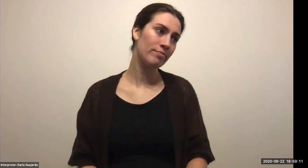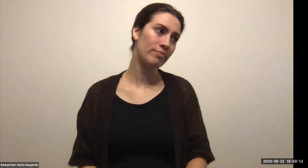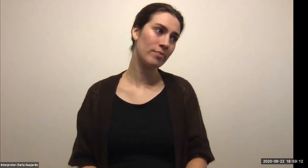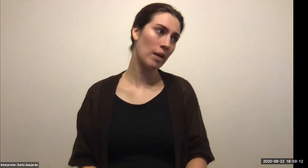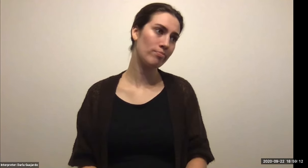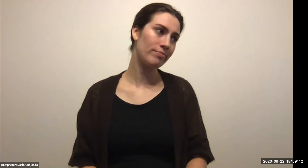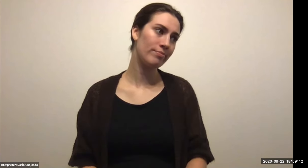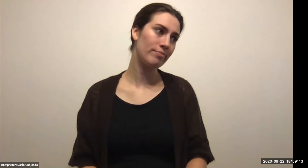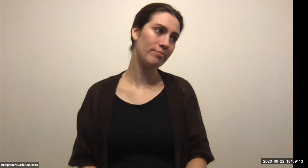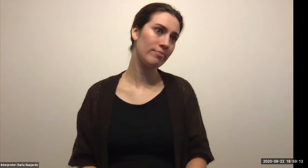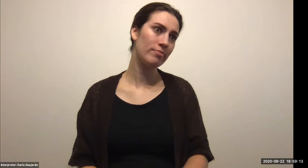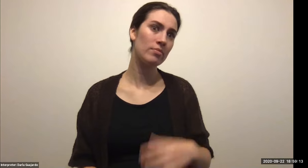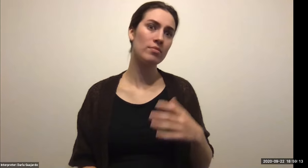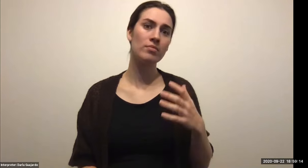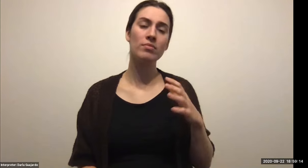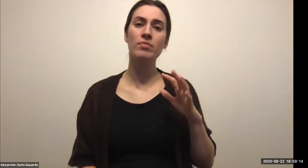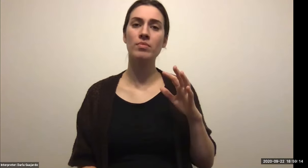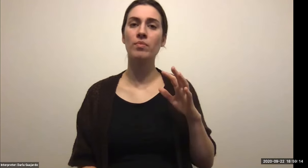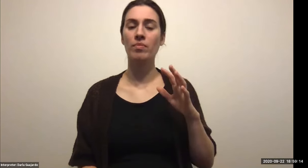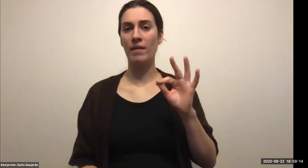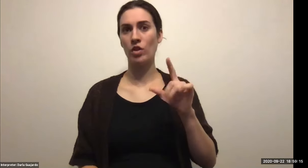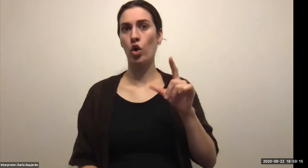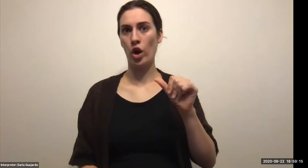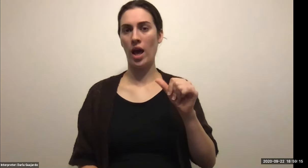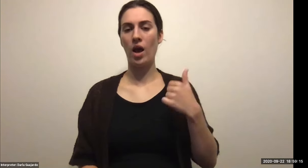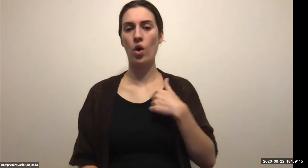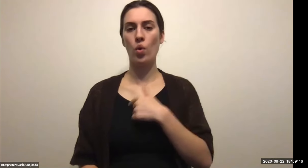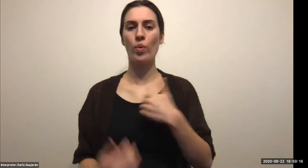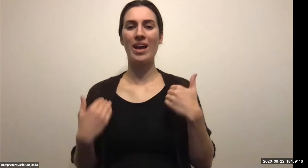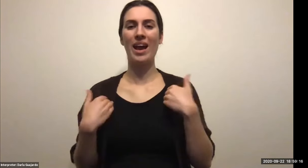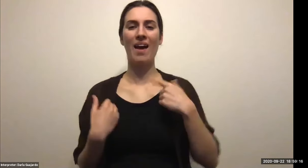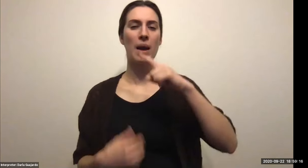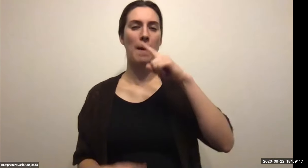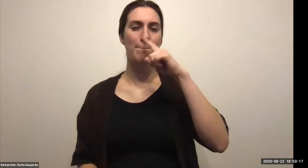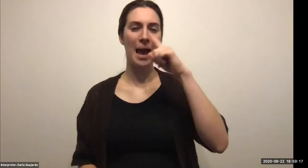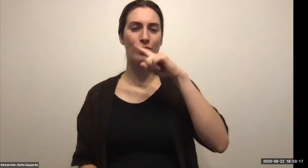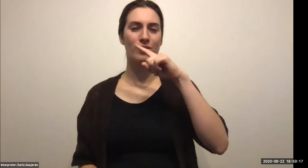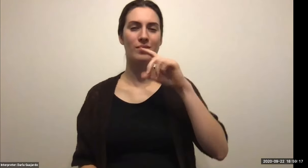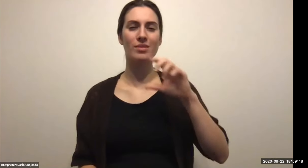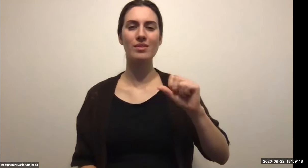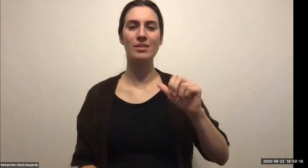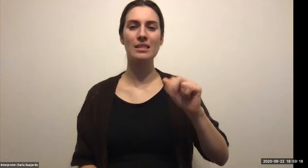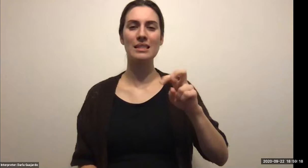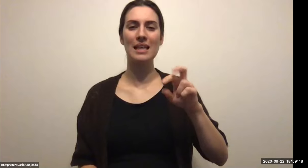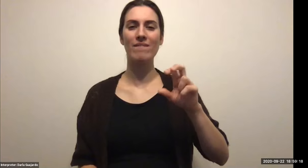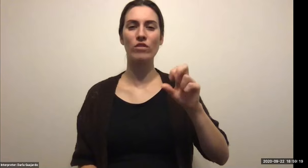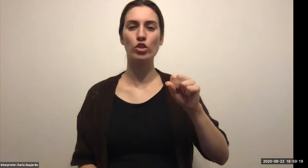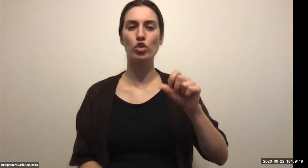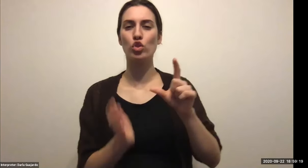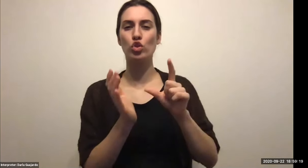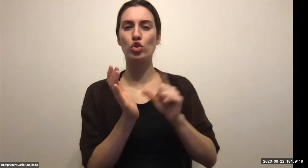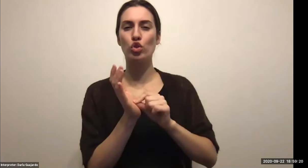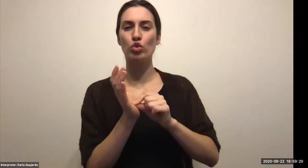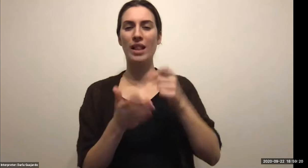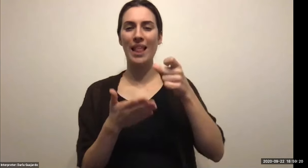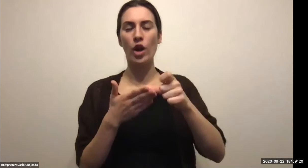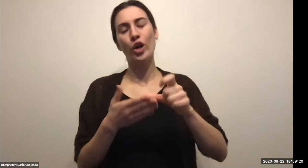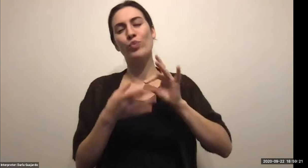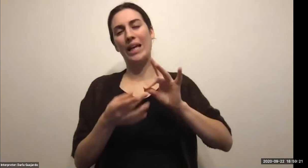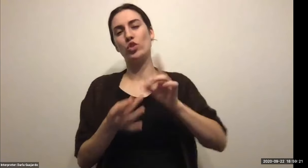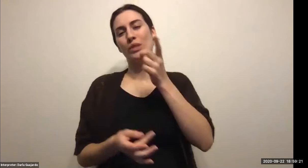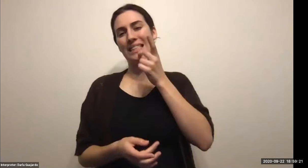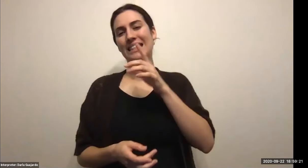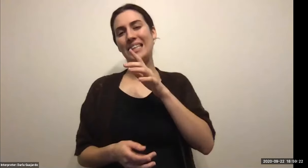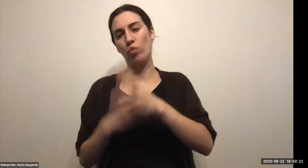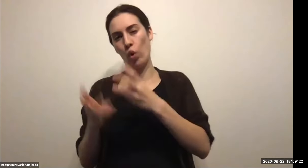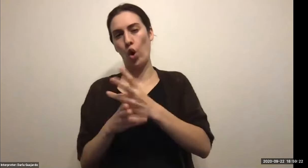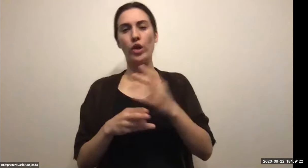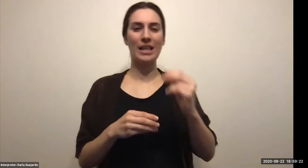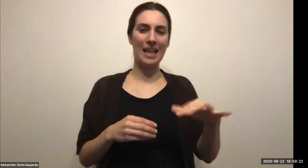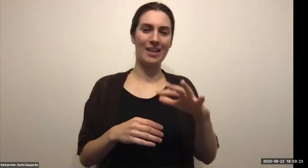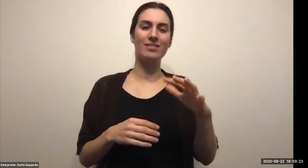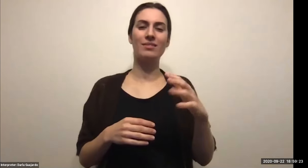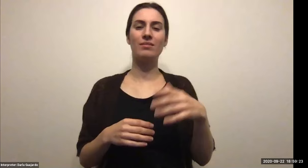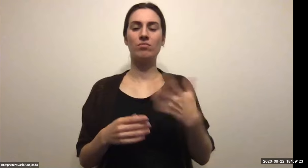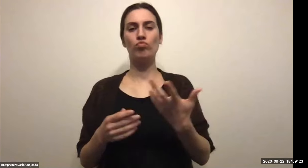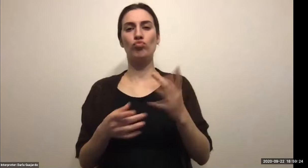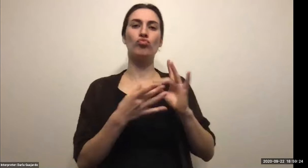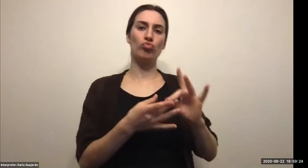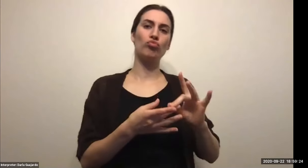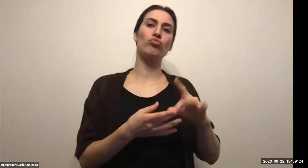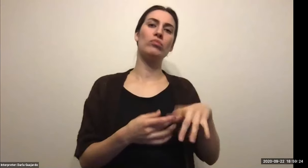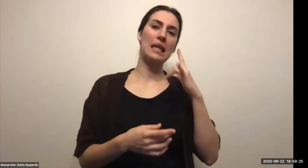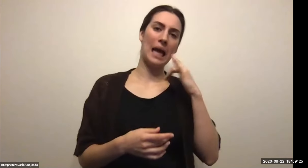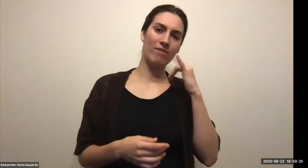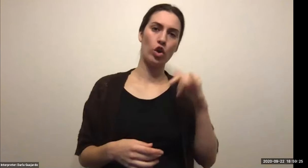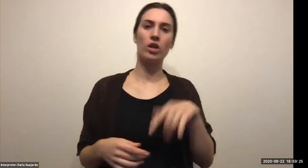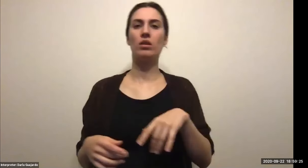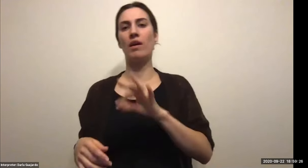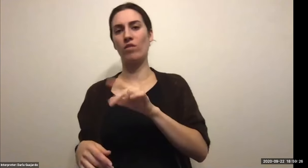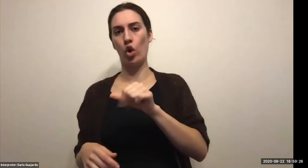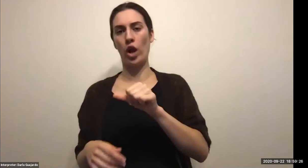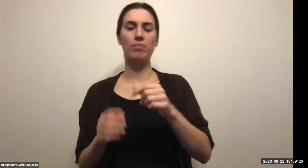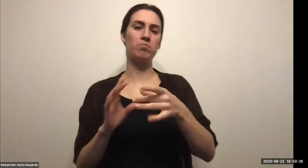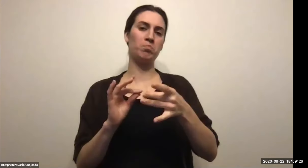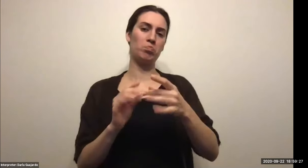Keith Wolling: They're not coming Disney close universal closed SeaWorld close. They're running a 25% occupancy right now the parks controlling the flow of the customer. So that's another one just seeing what's going on, but like